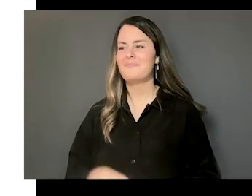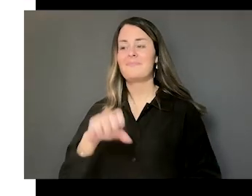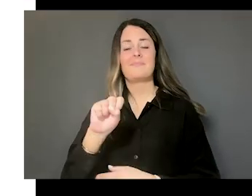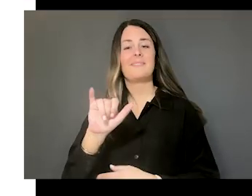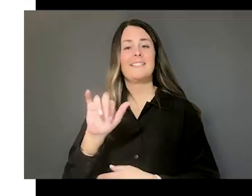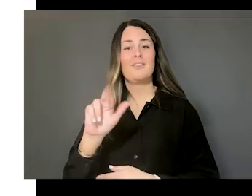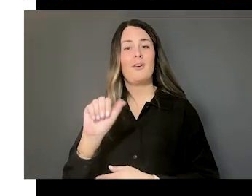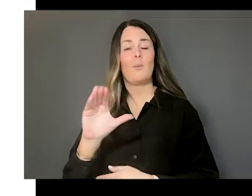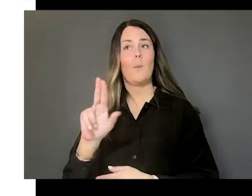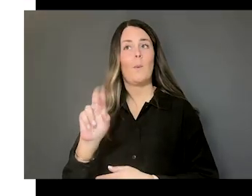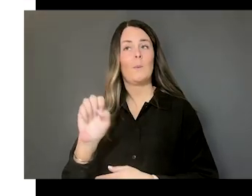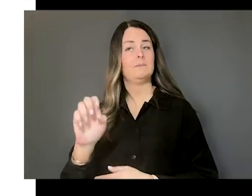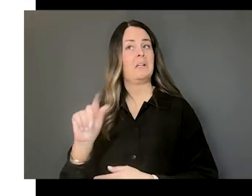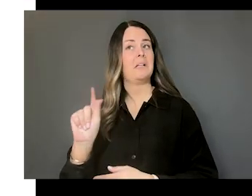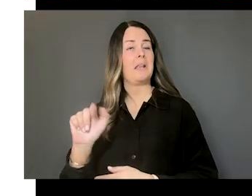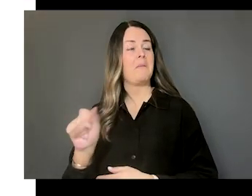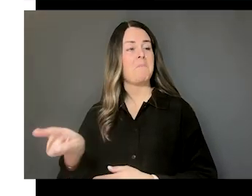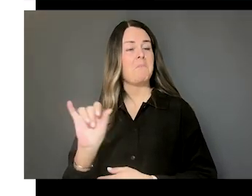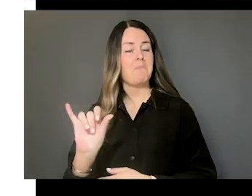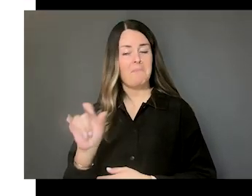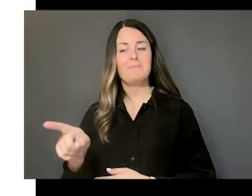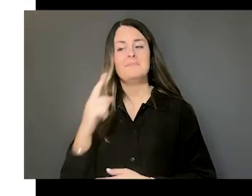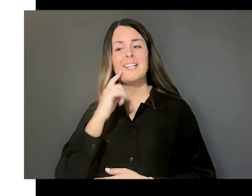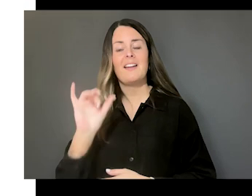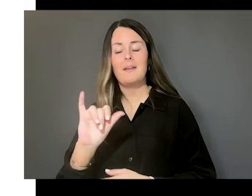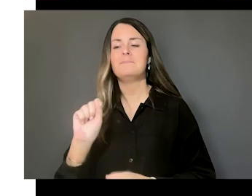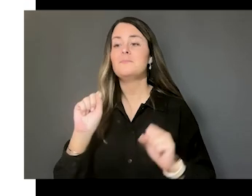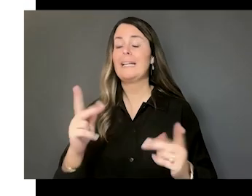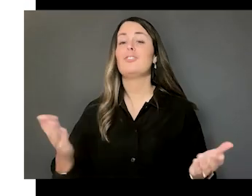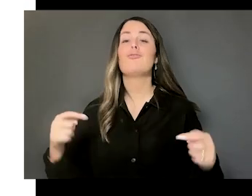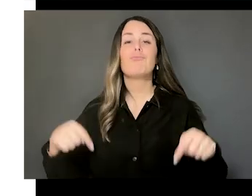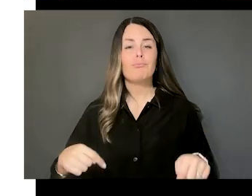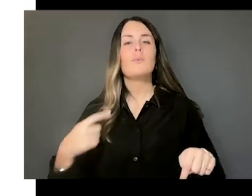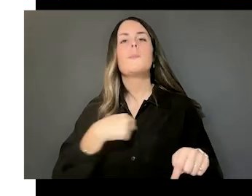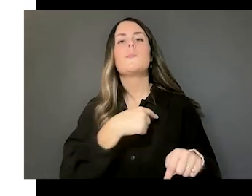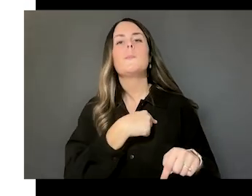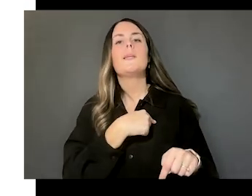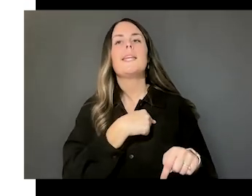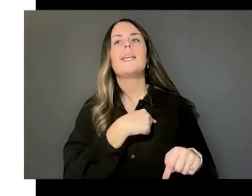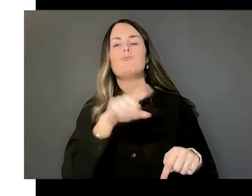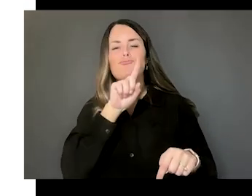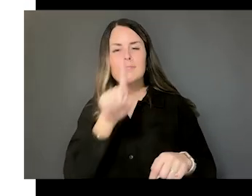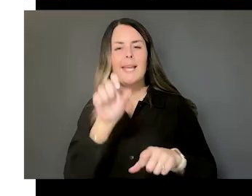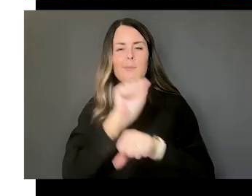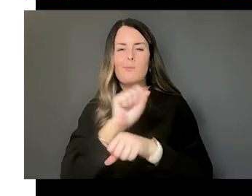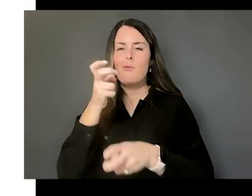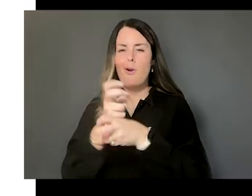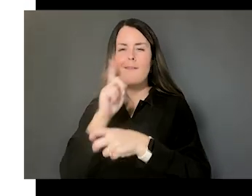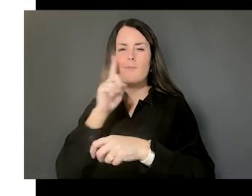So we, in Syracuse, we really have been working hard on implementation.